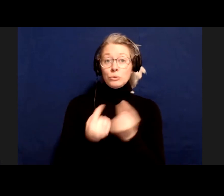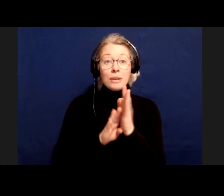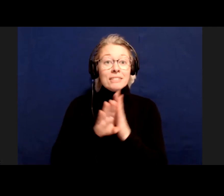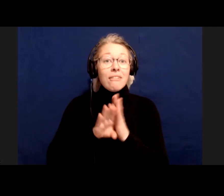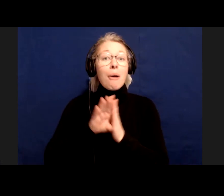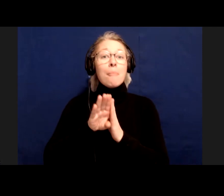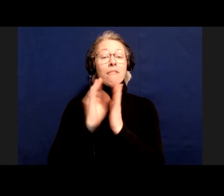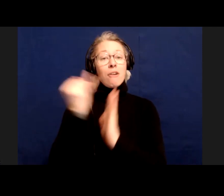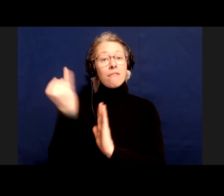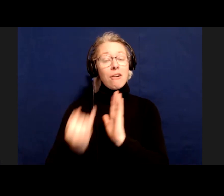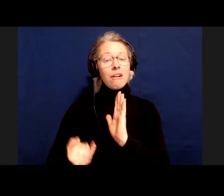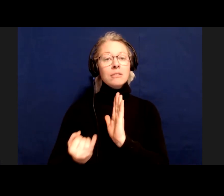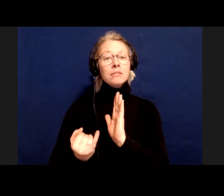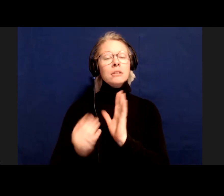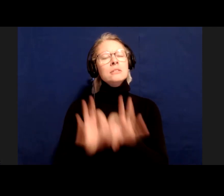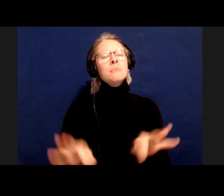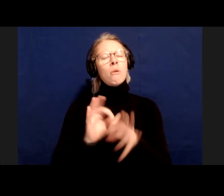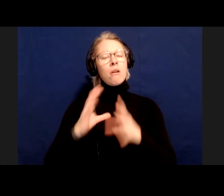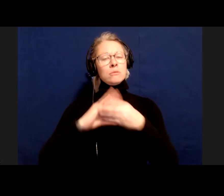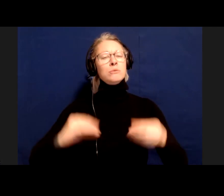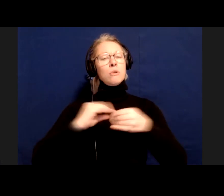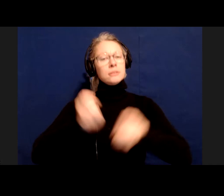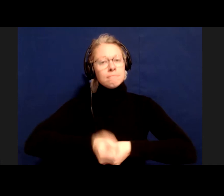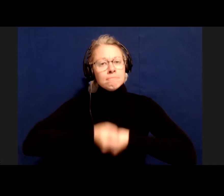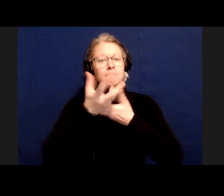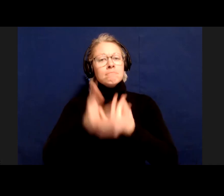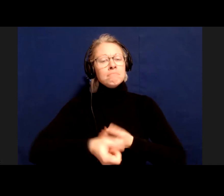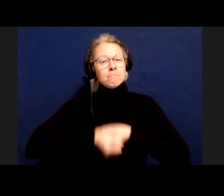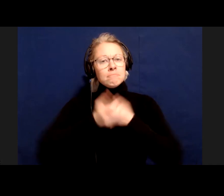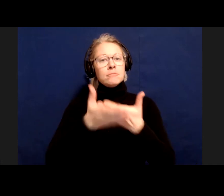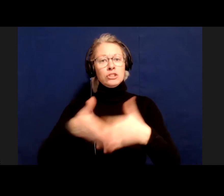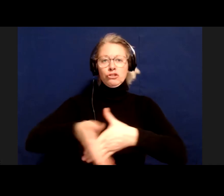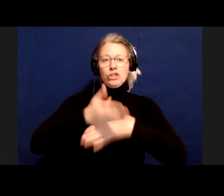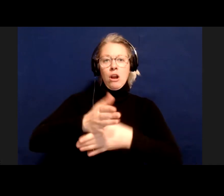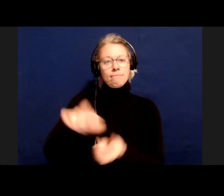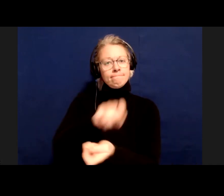stories and tell them in a good, accurate way.